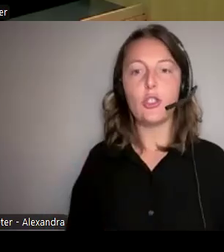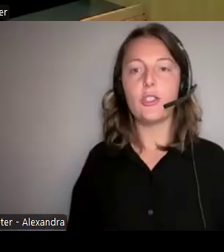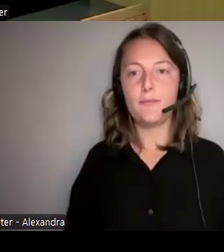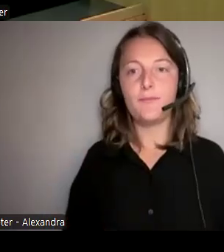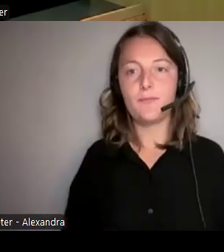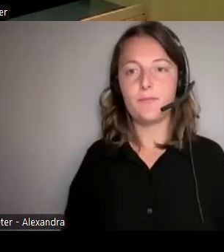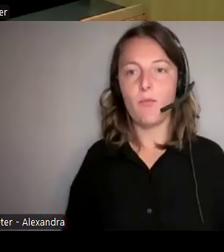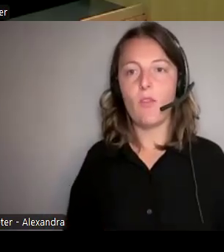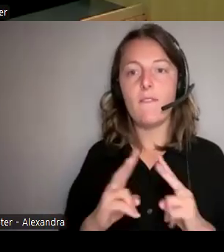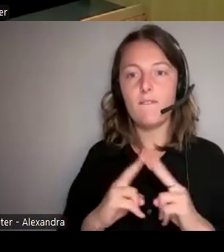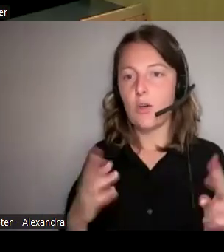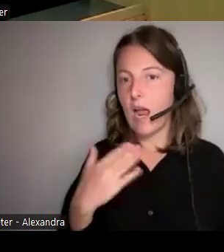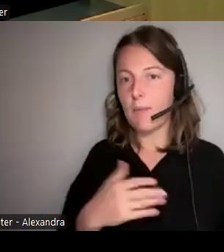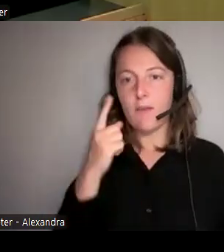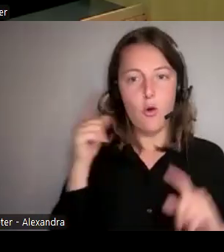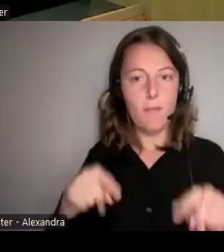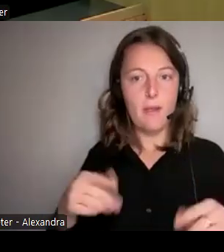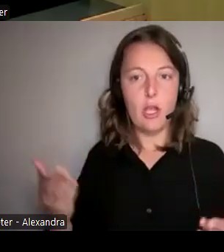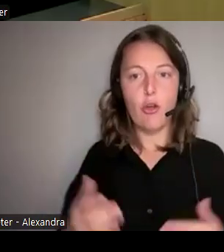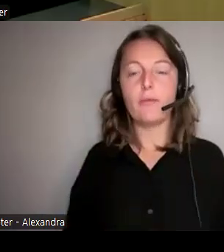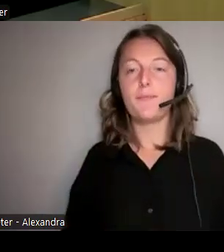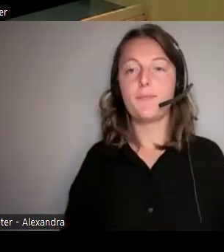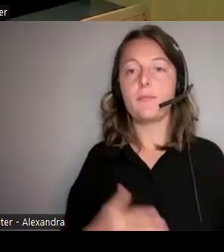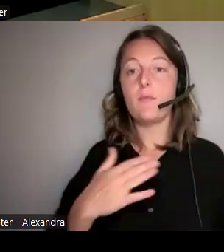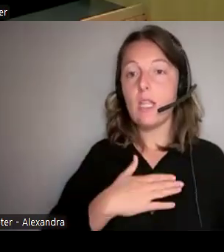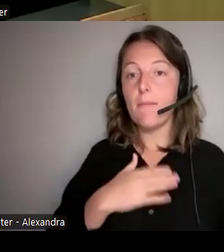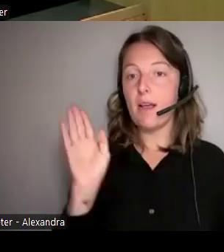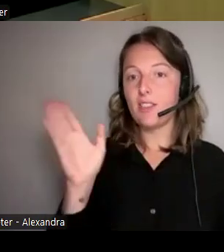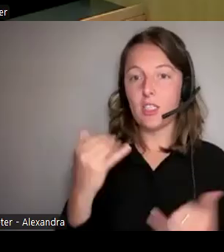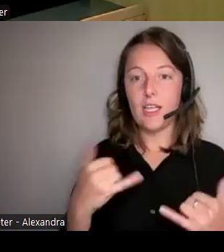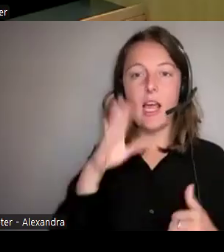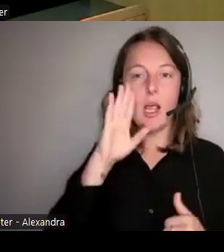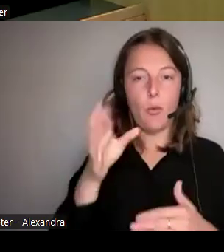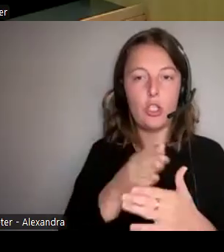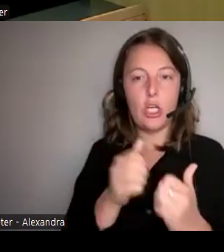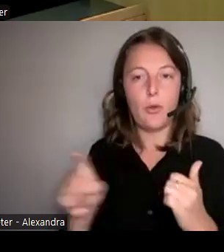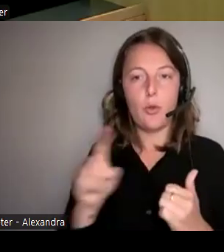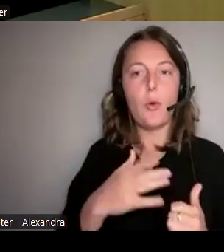a real pleasure to be here. Um, and uh, my talk today, I'm going to share with you my insights